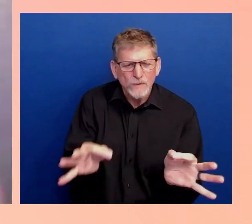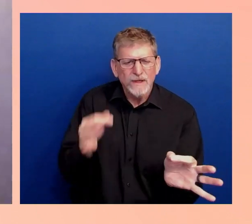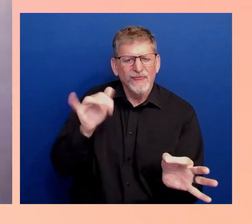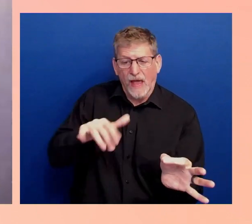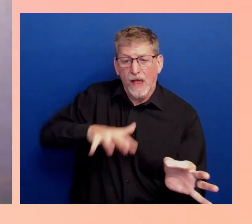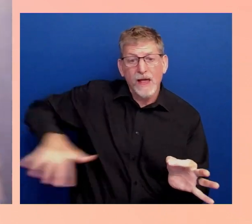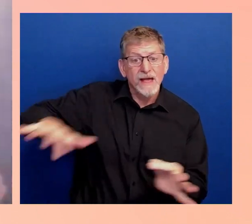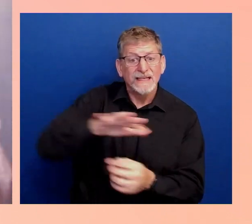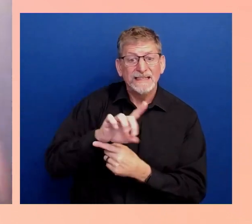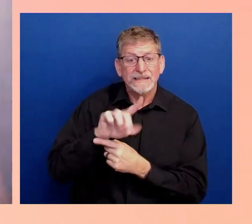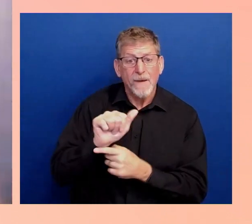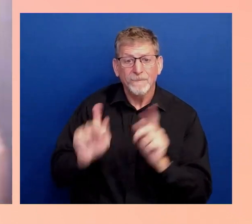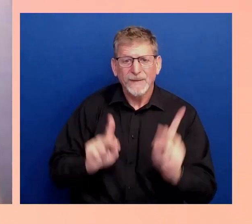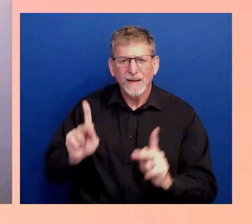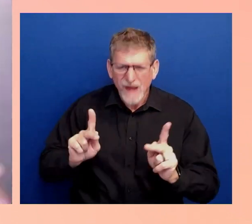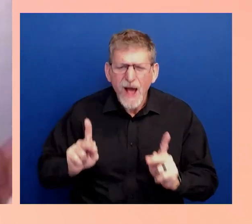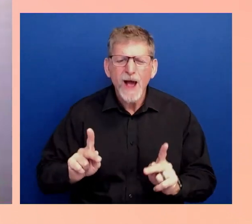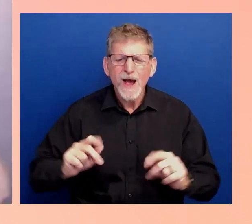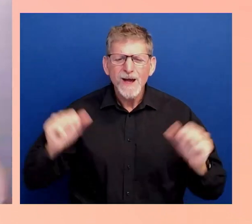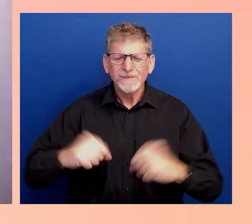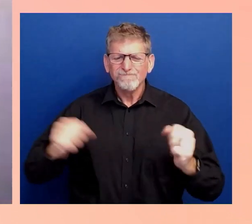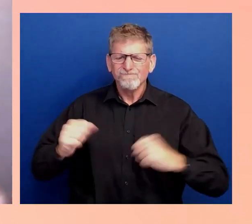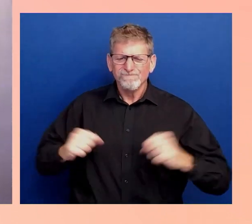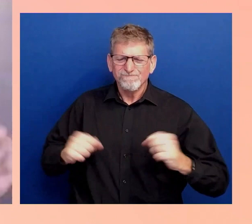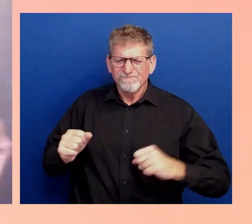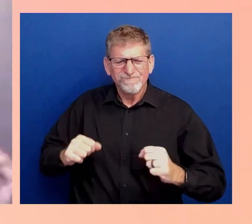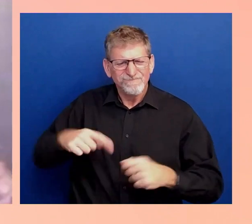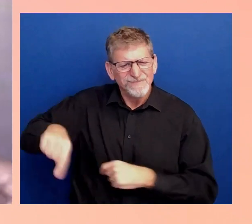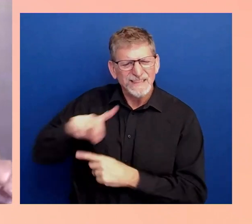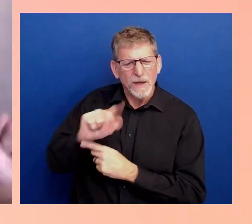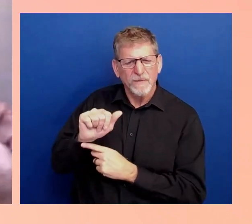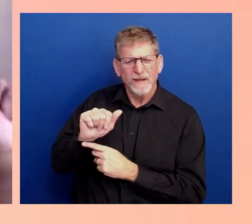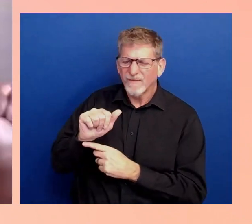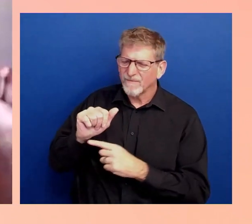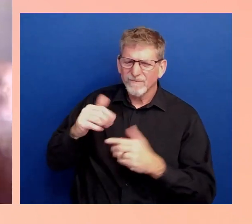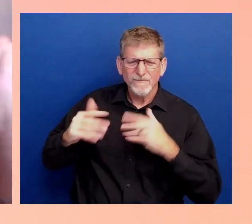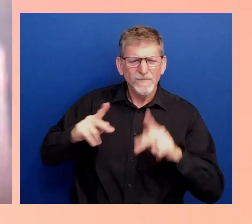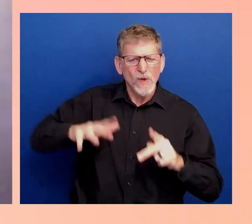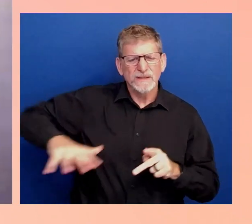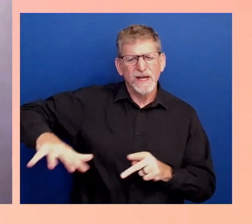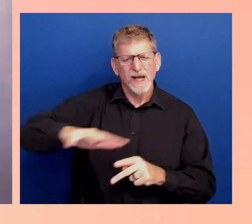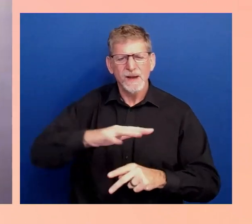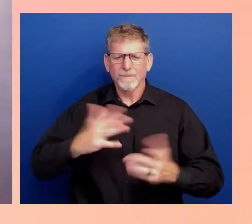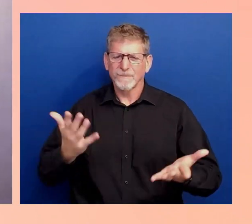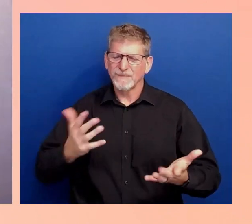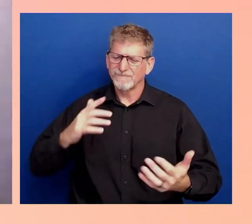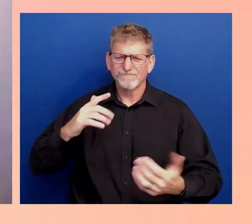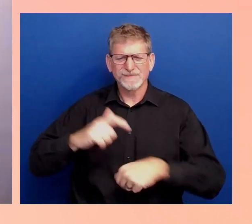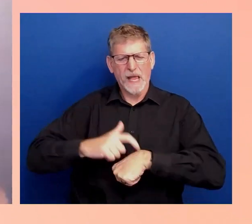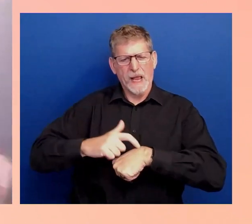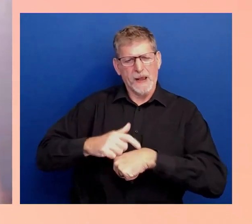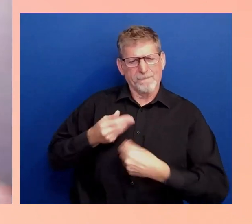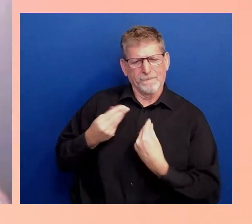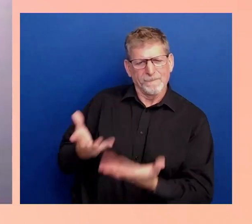But how can we continue to transform the way that we integrate that tech with